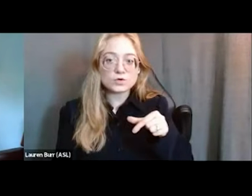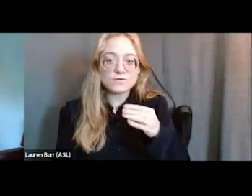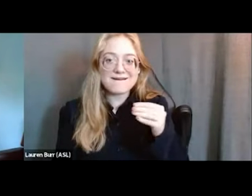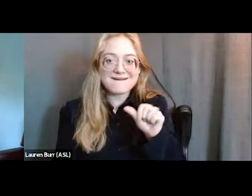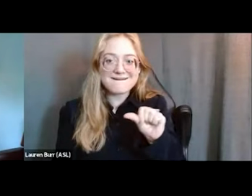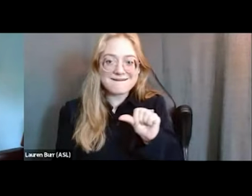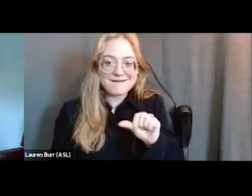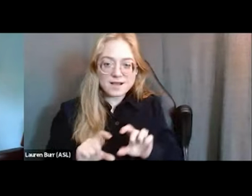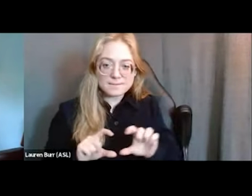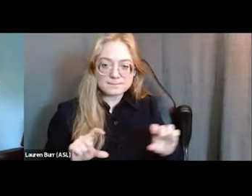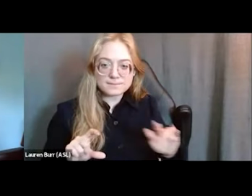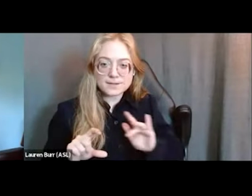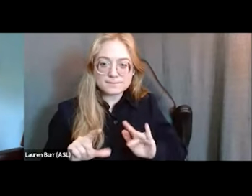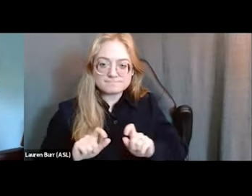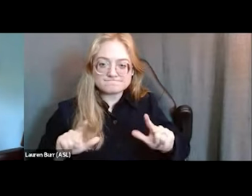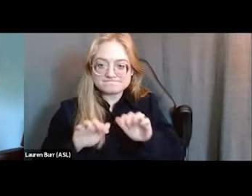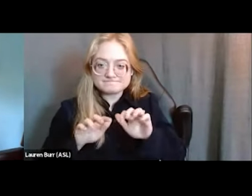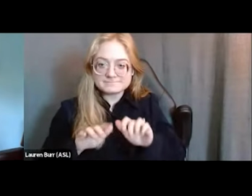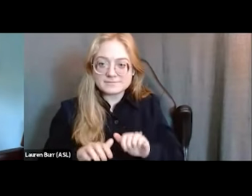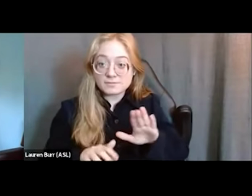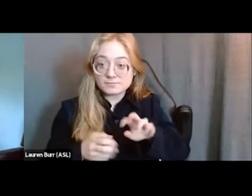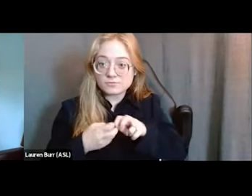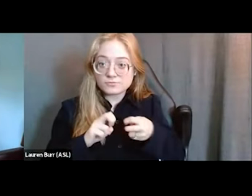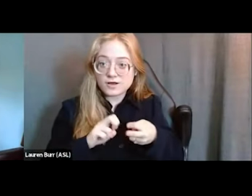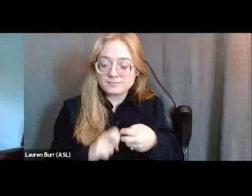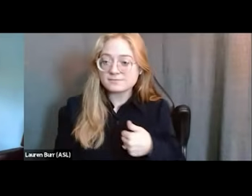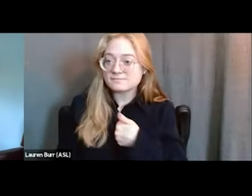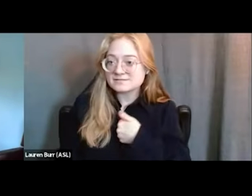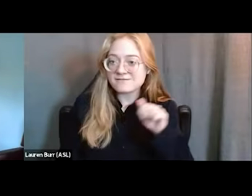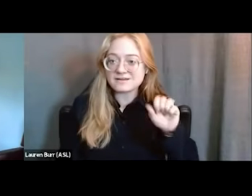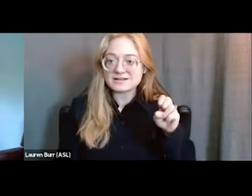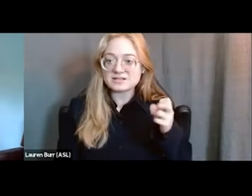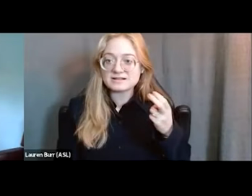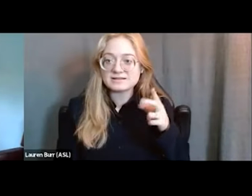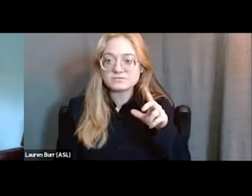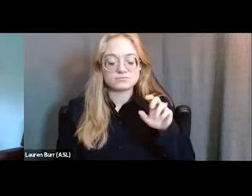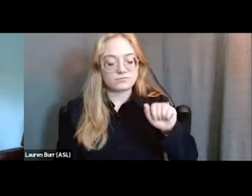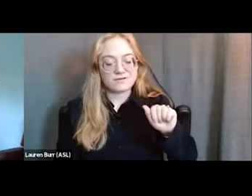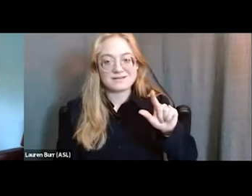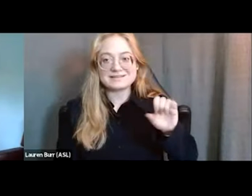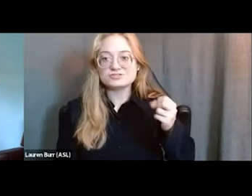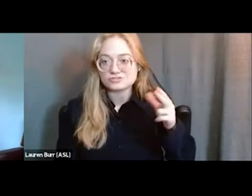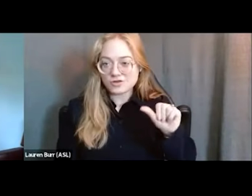Myself and our associate, Alisha will be behind the scenes helping with those questions. Next slide.